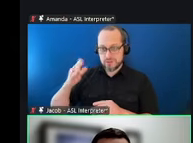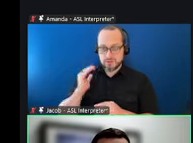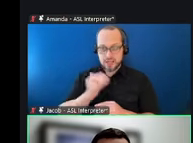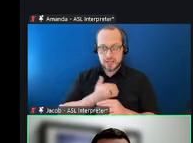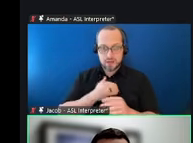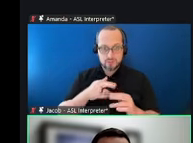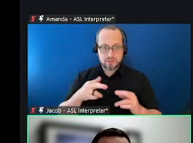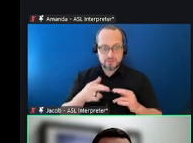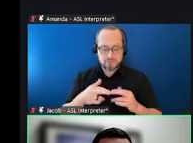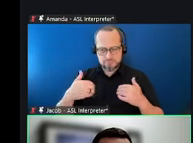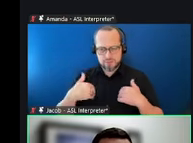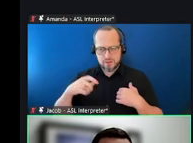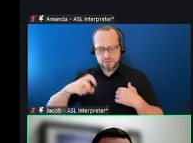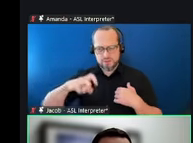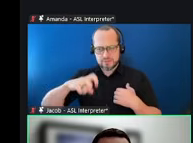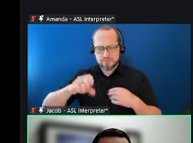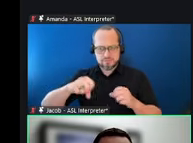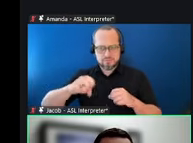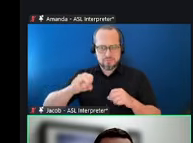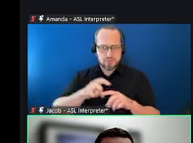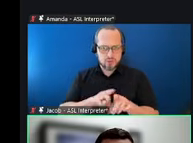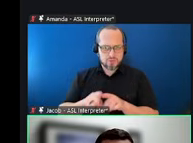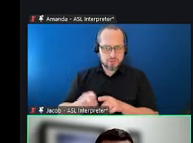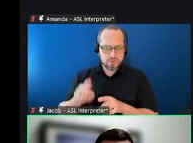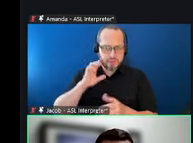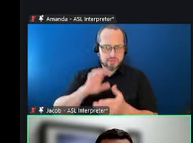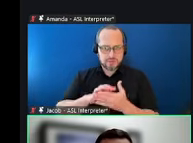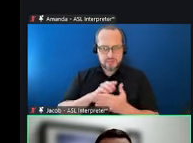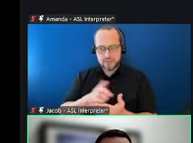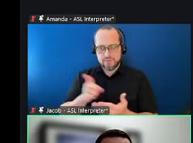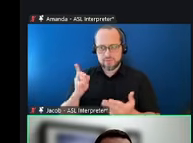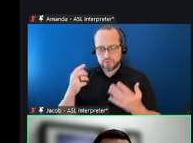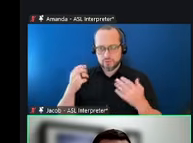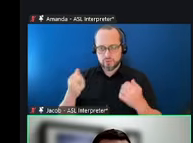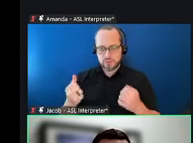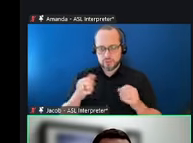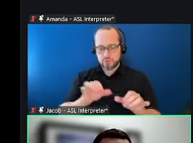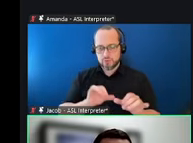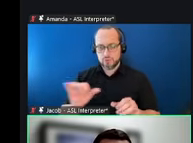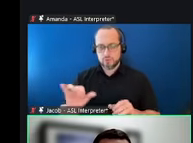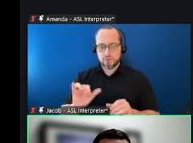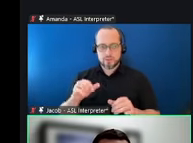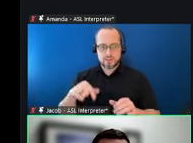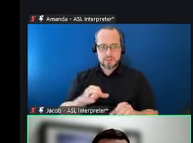needs, we also believe they also have strengths to contribute. This work is largely about connecting